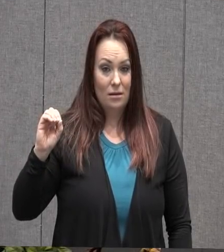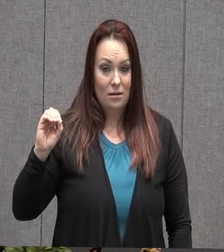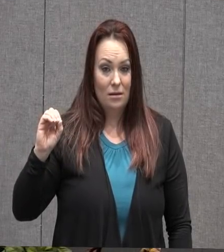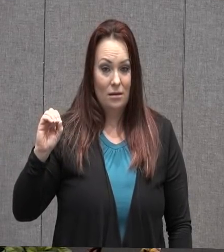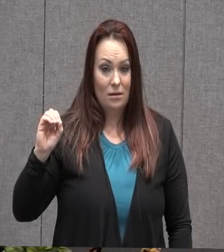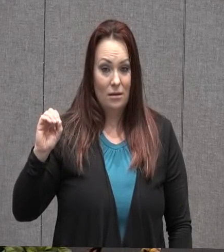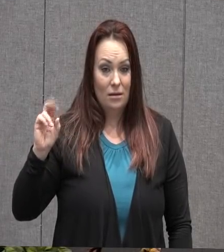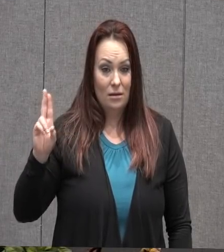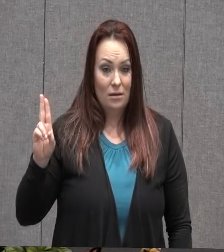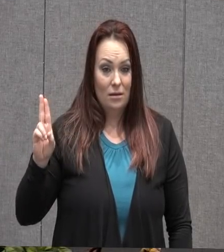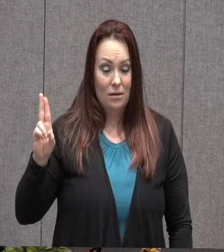U.